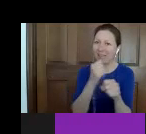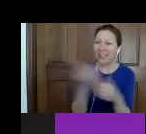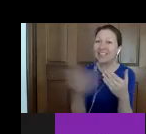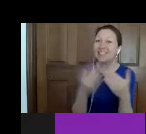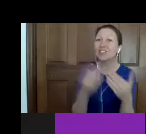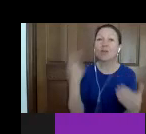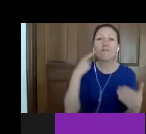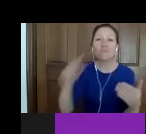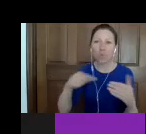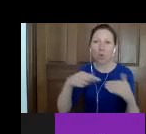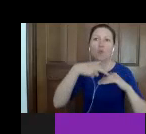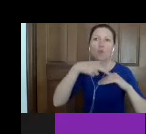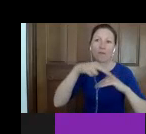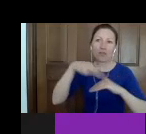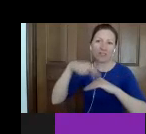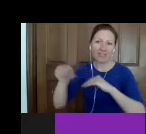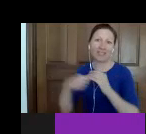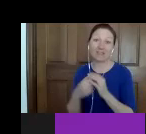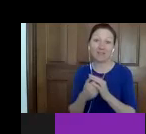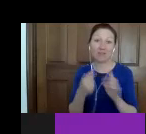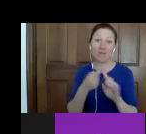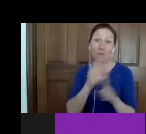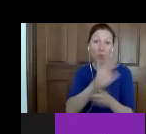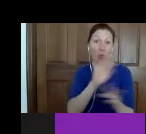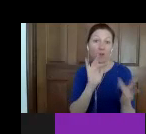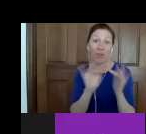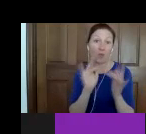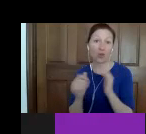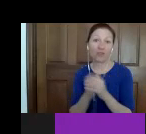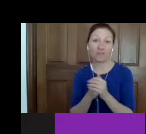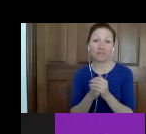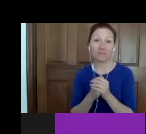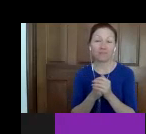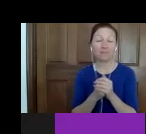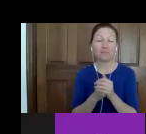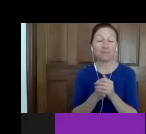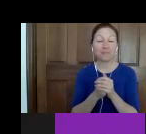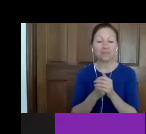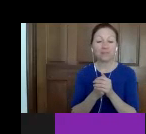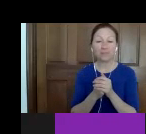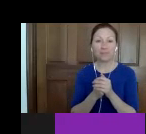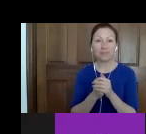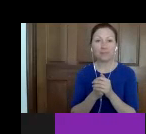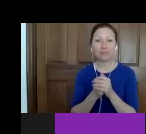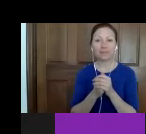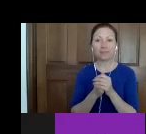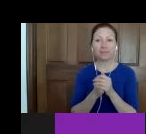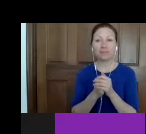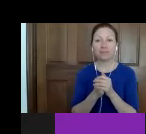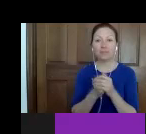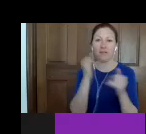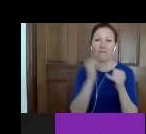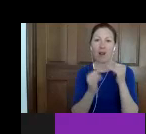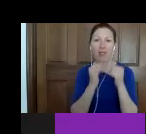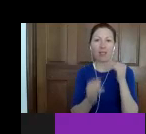and get those references from your network. Finally, again, don't underestimate the value